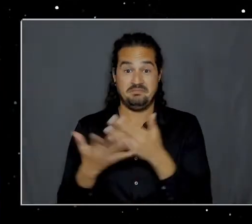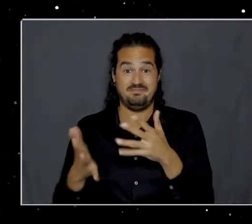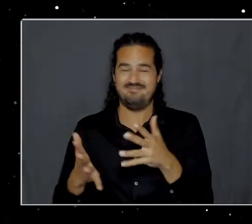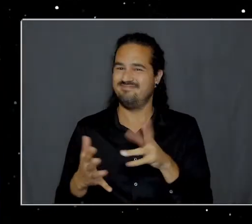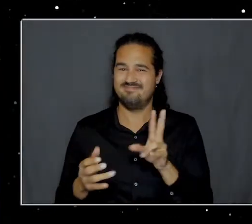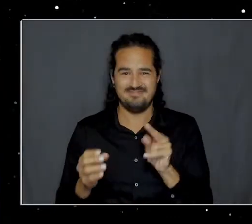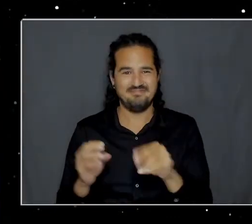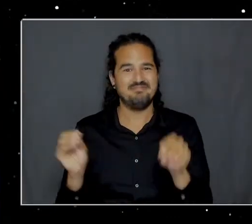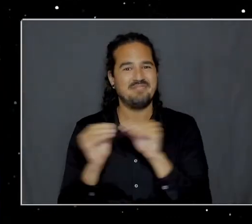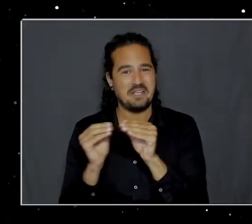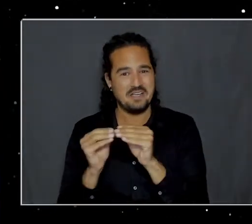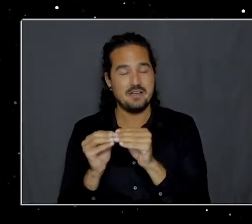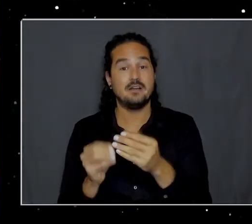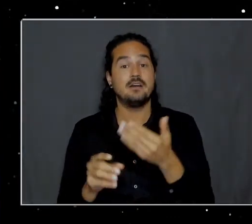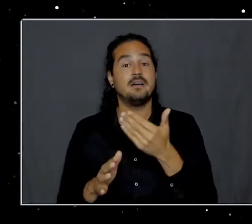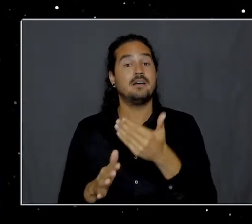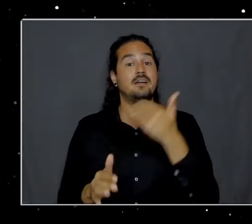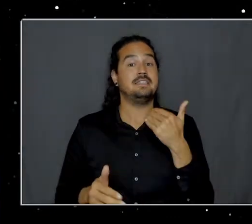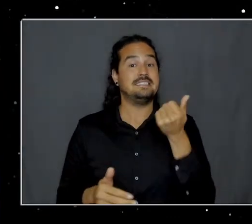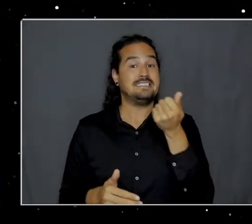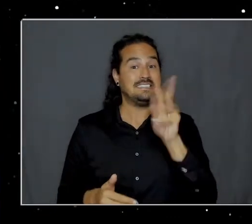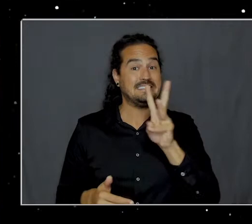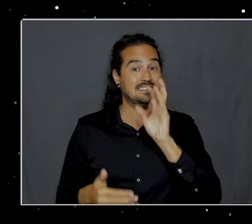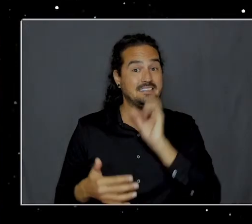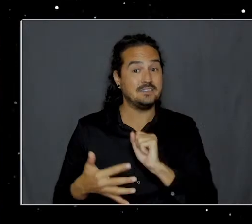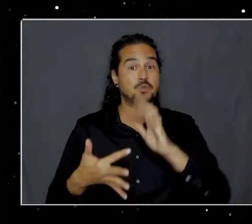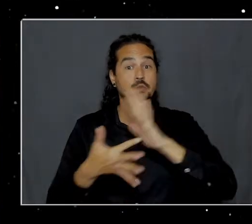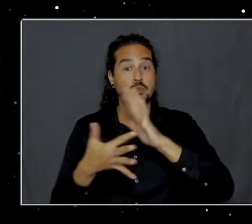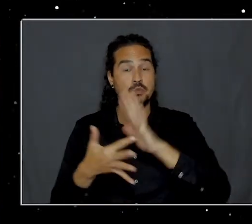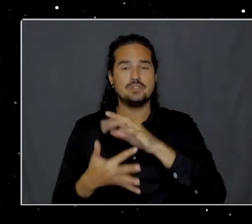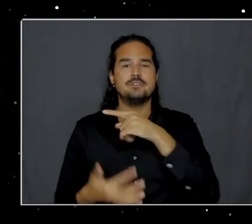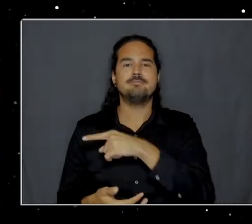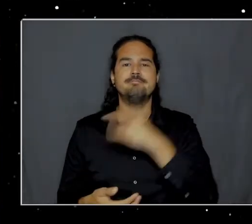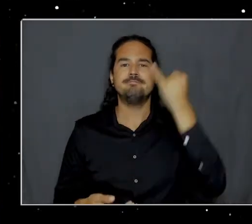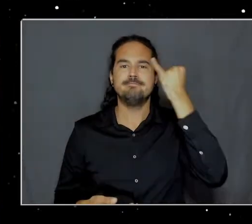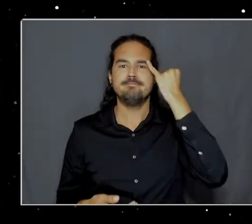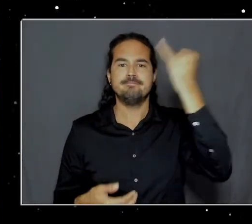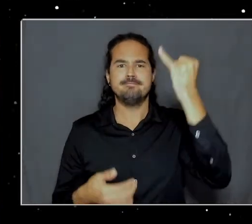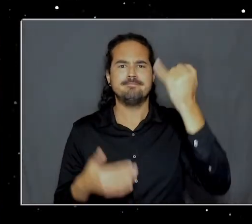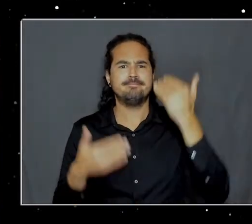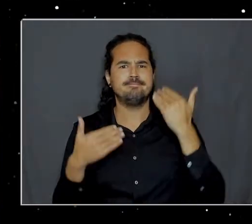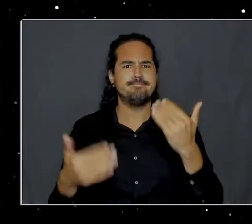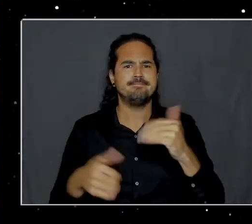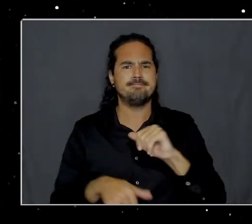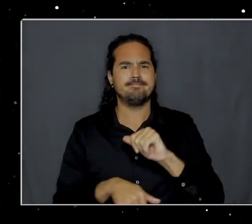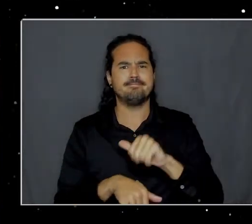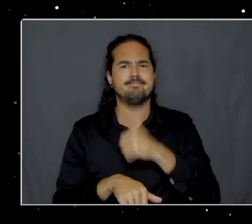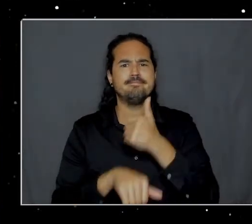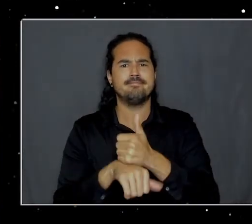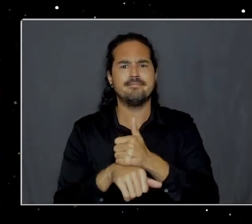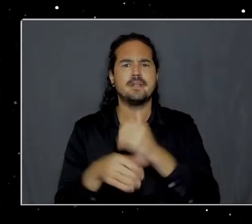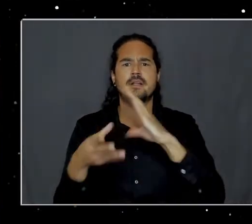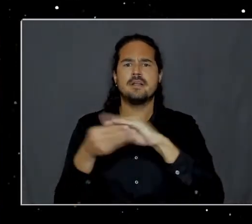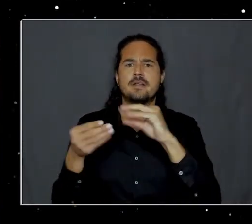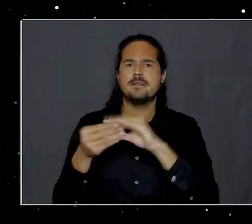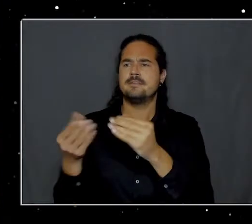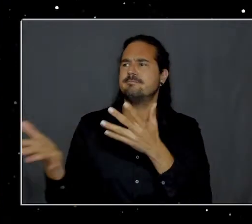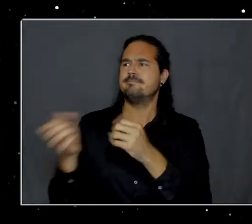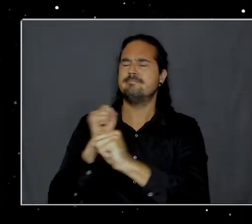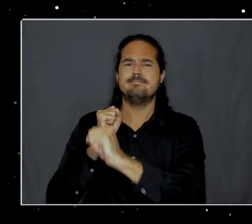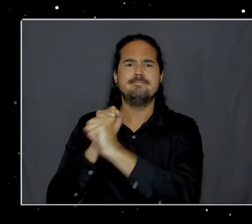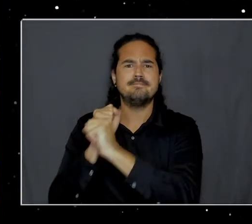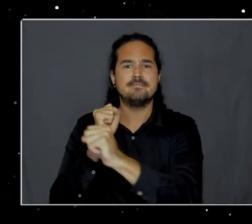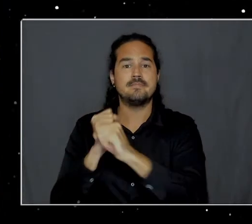CONCEIVED OF, LOBBIED FOR, AND